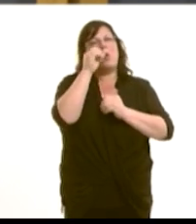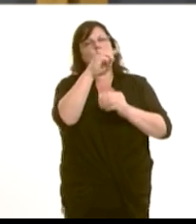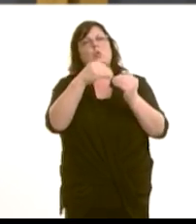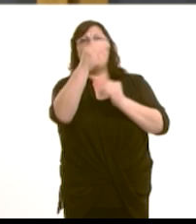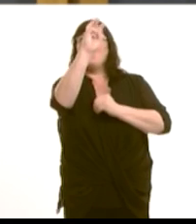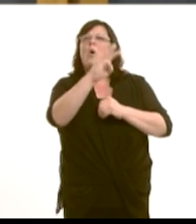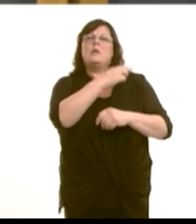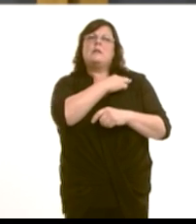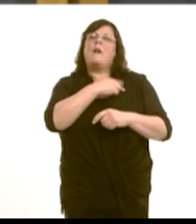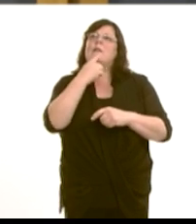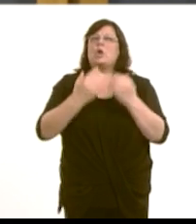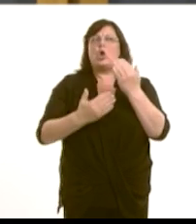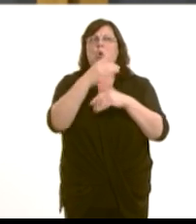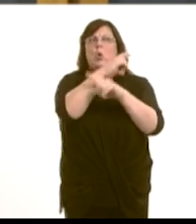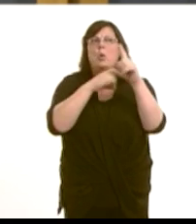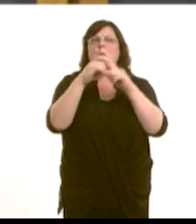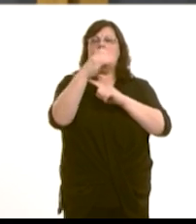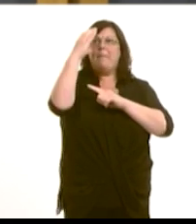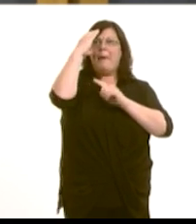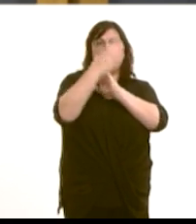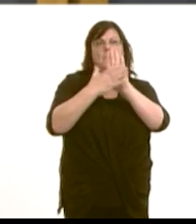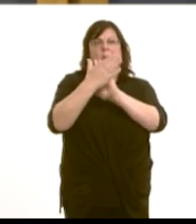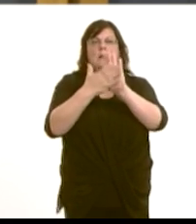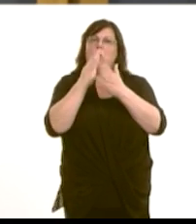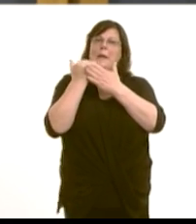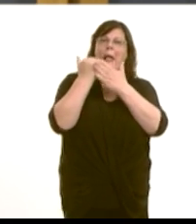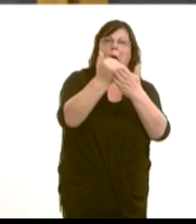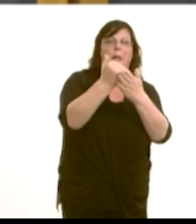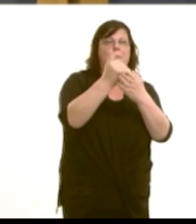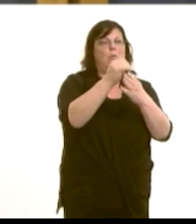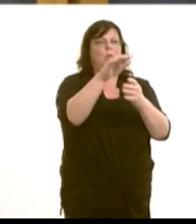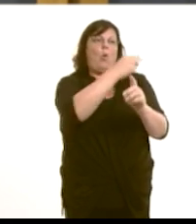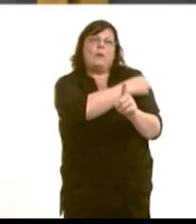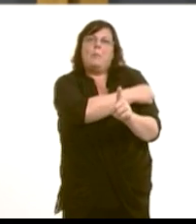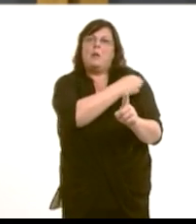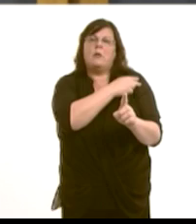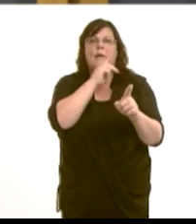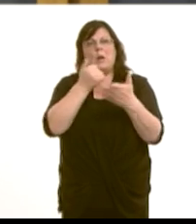community beds would take pressure off general hospitals and enable the health board to use its resources more efficiently.